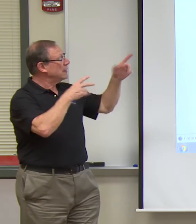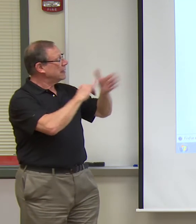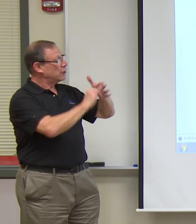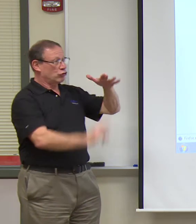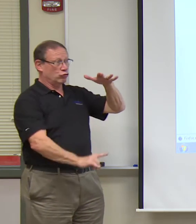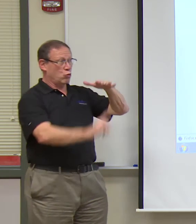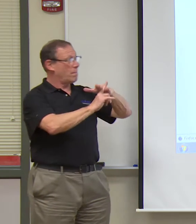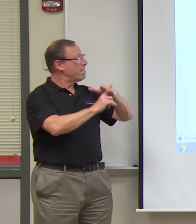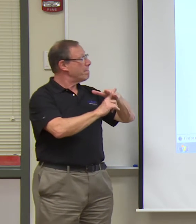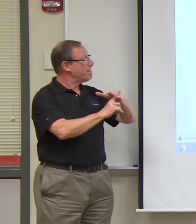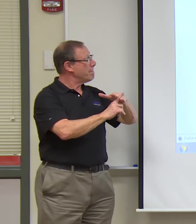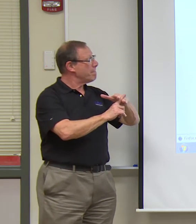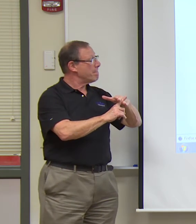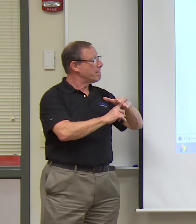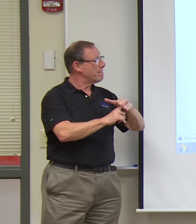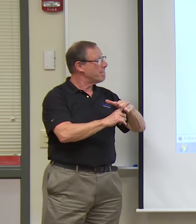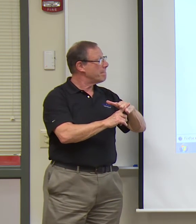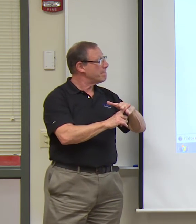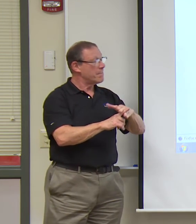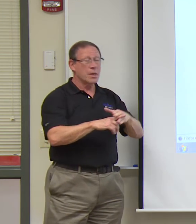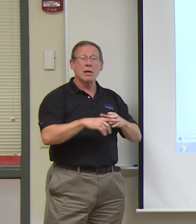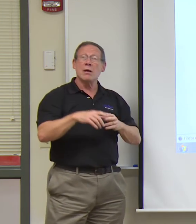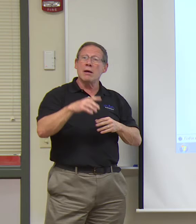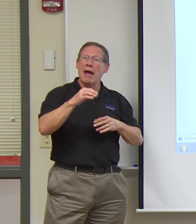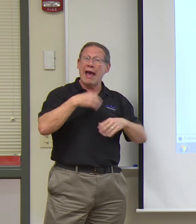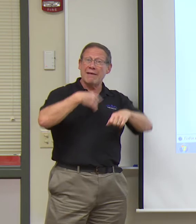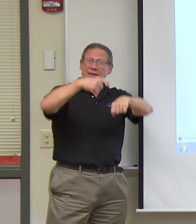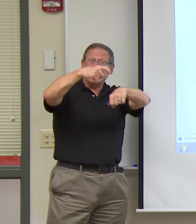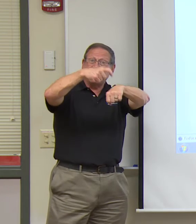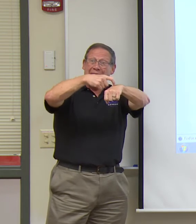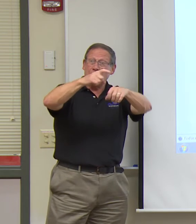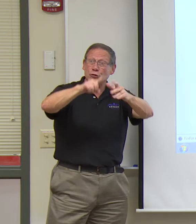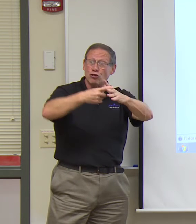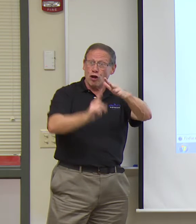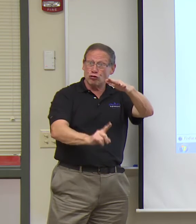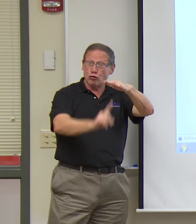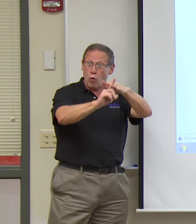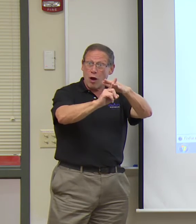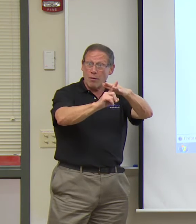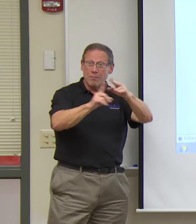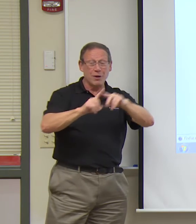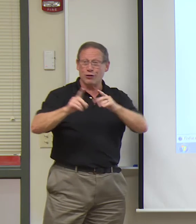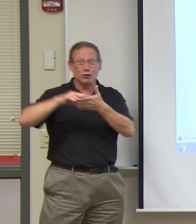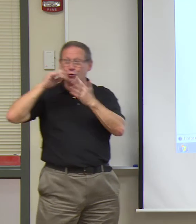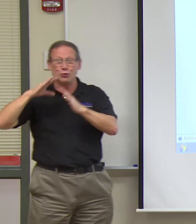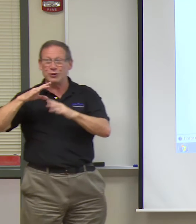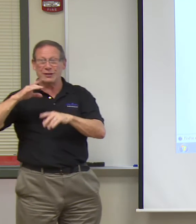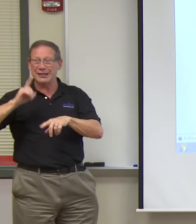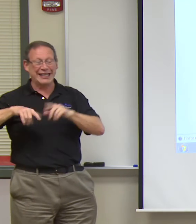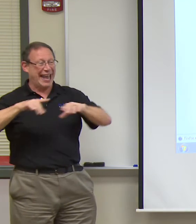The ones that were-- have a time start show up, but students can't get to them, but they see when it started,